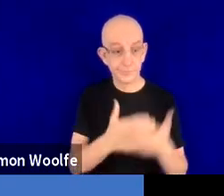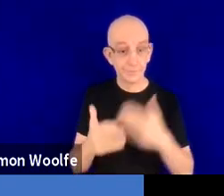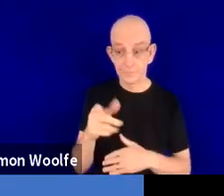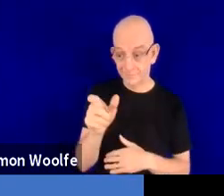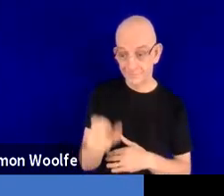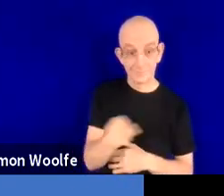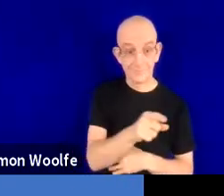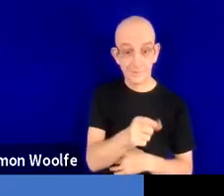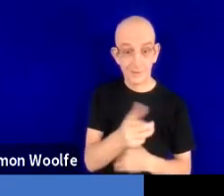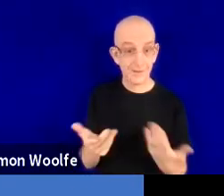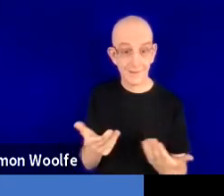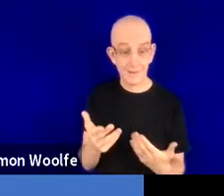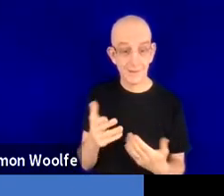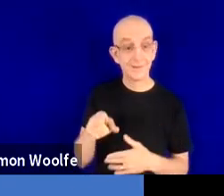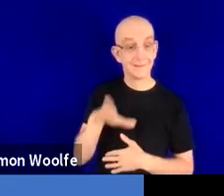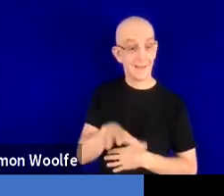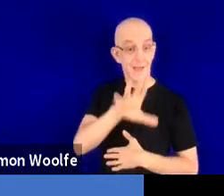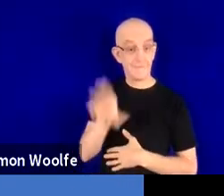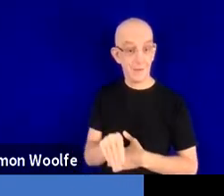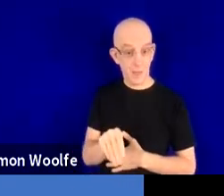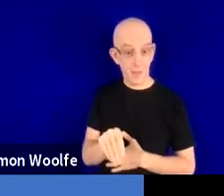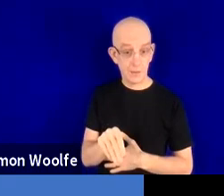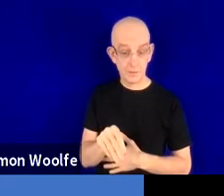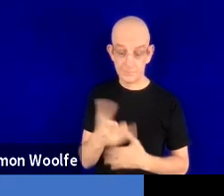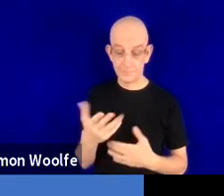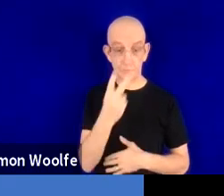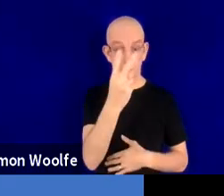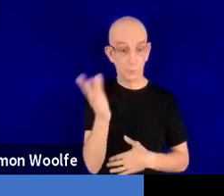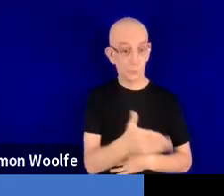and all of those were topped up and about 80% lived in a household that received one